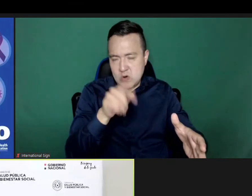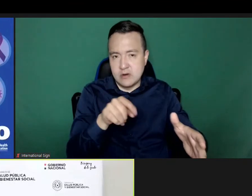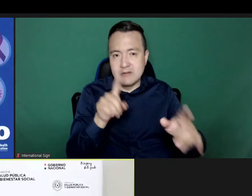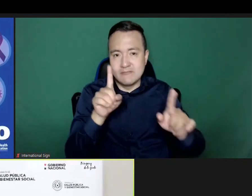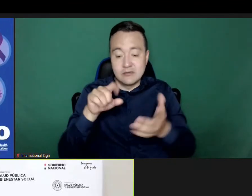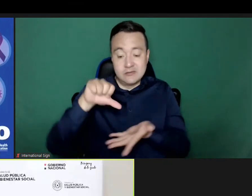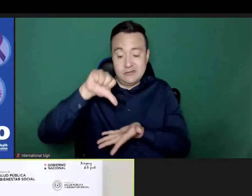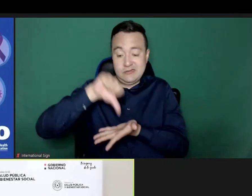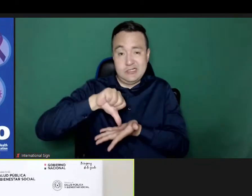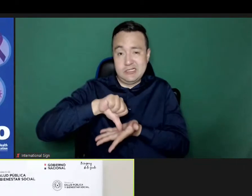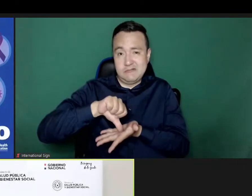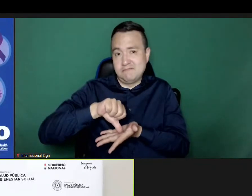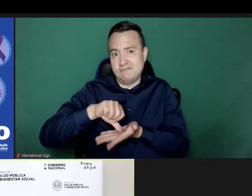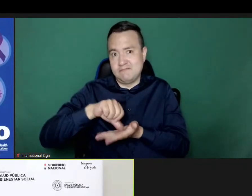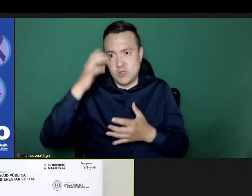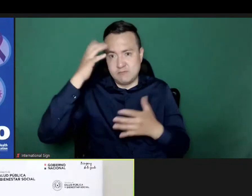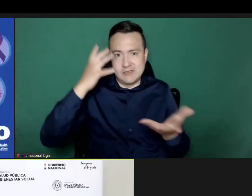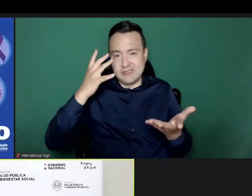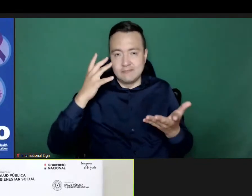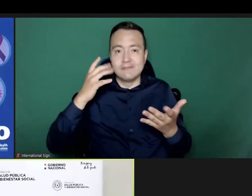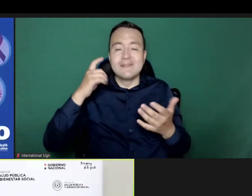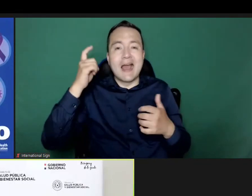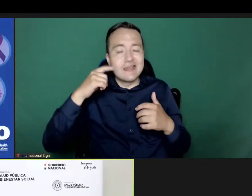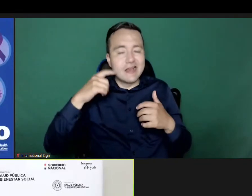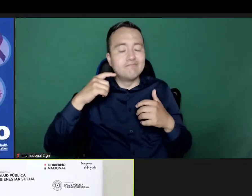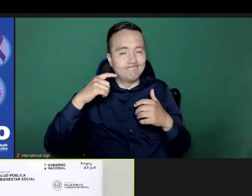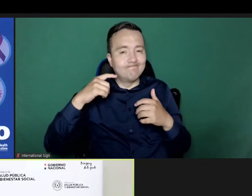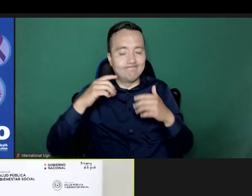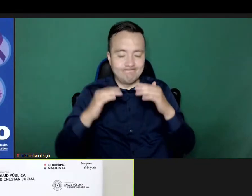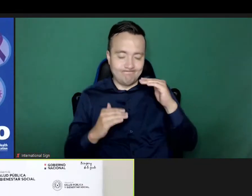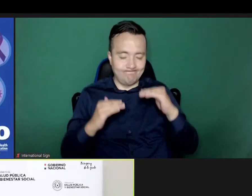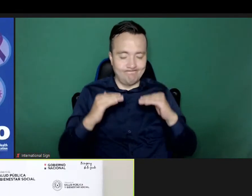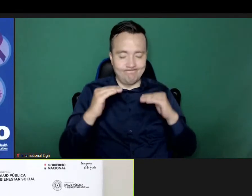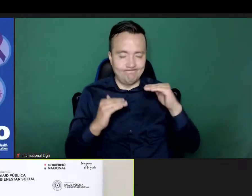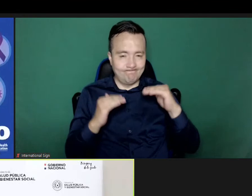But it's true that it's a pending debt, this coordination of